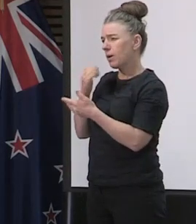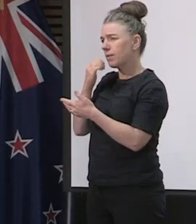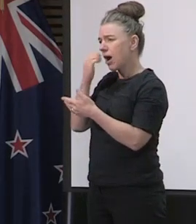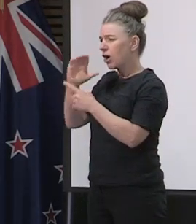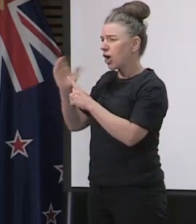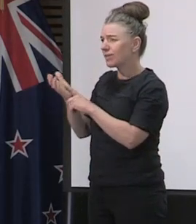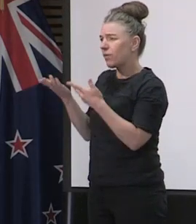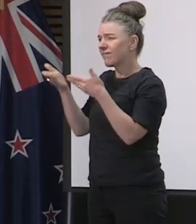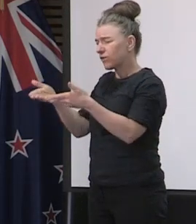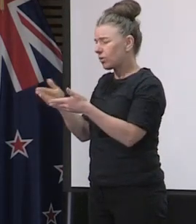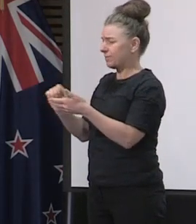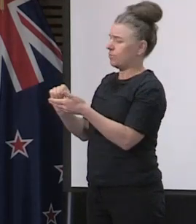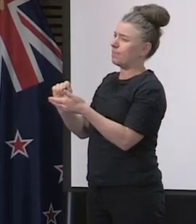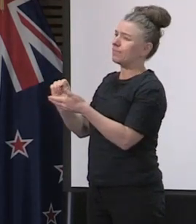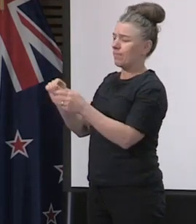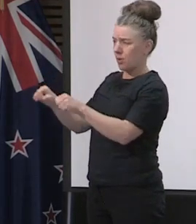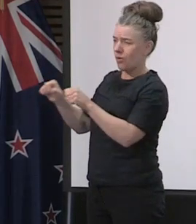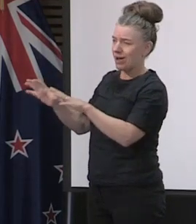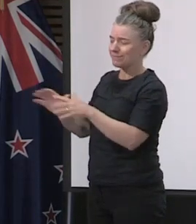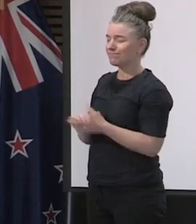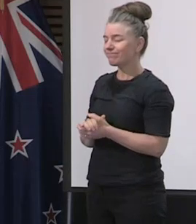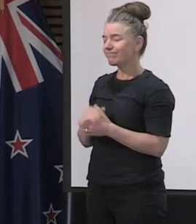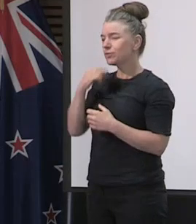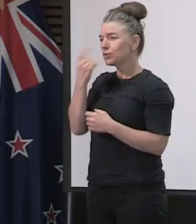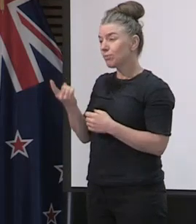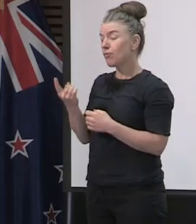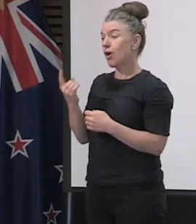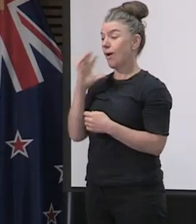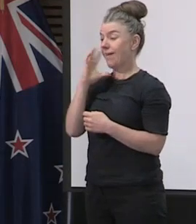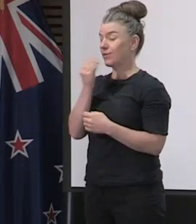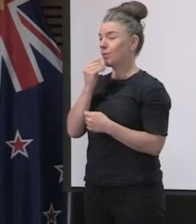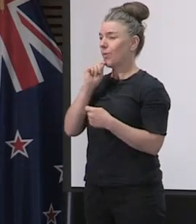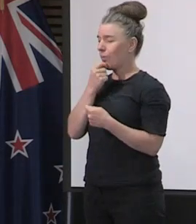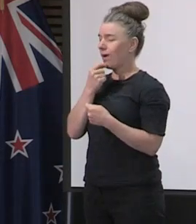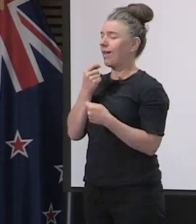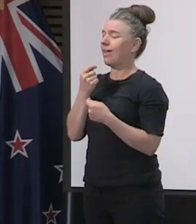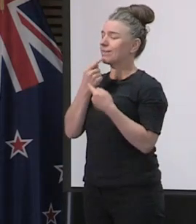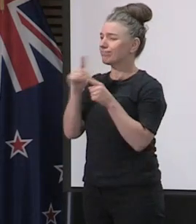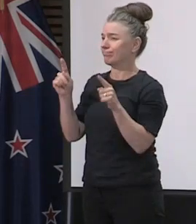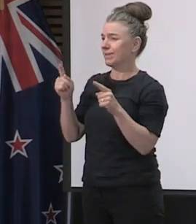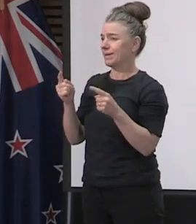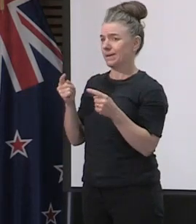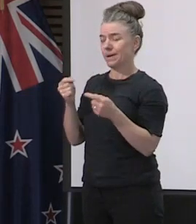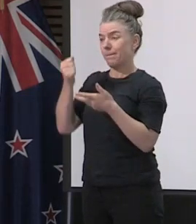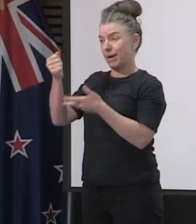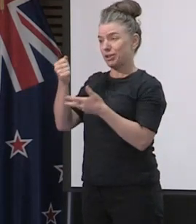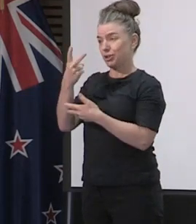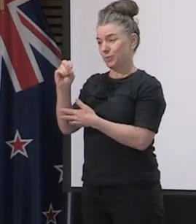of those issues can be managed. Tomorrow afternoon - Budget